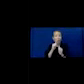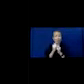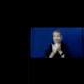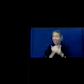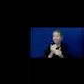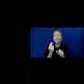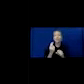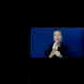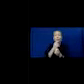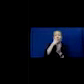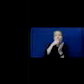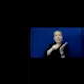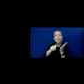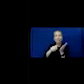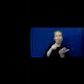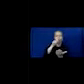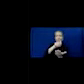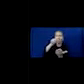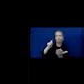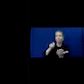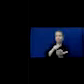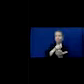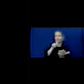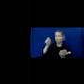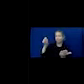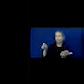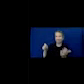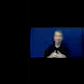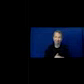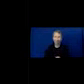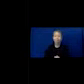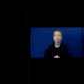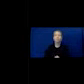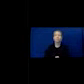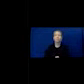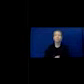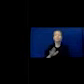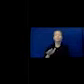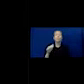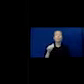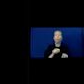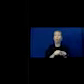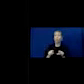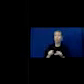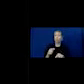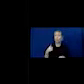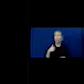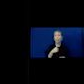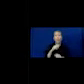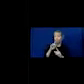The next thing that we do is interview family, friends and other support folks who are involved in the individual's life.